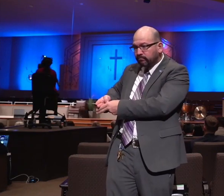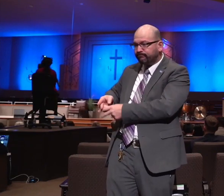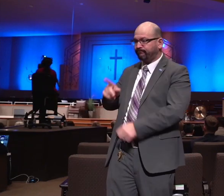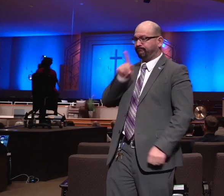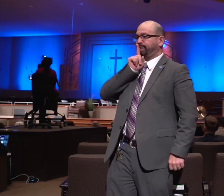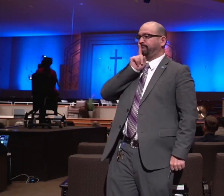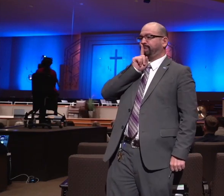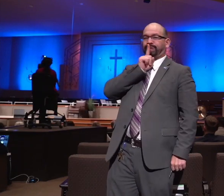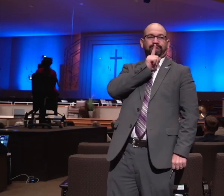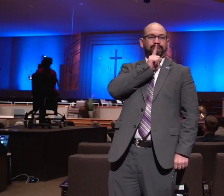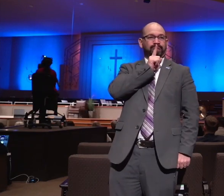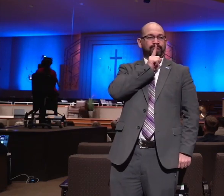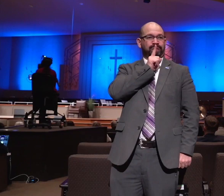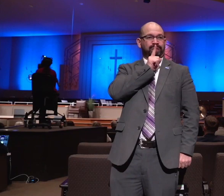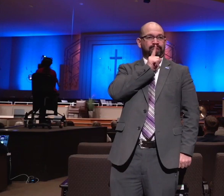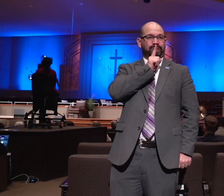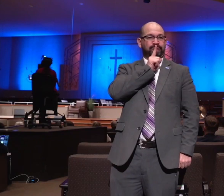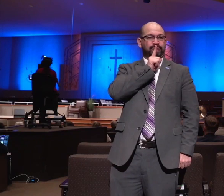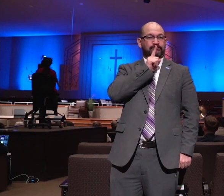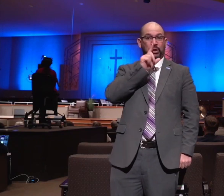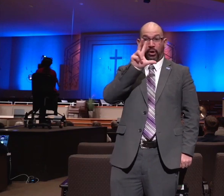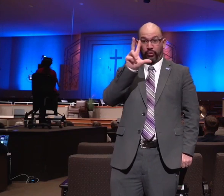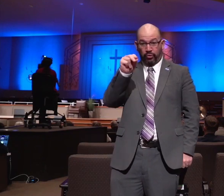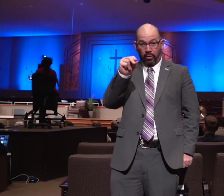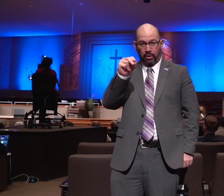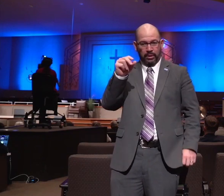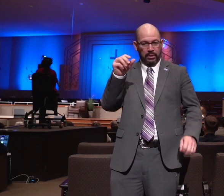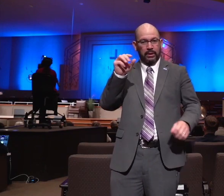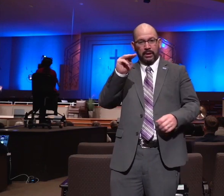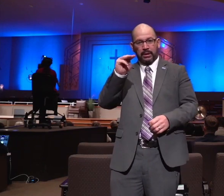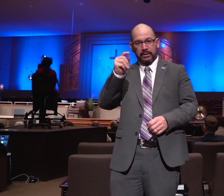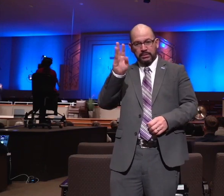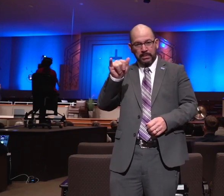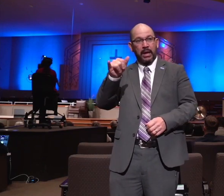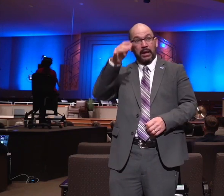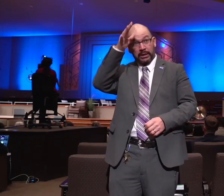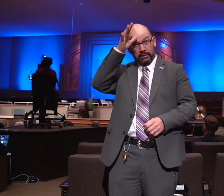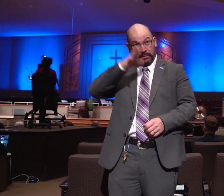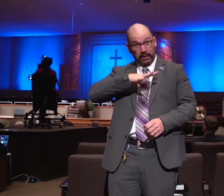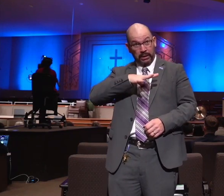distinguished there are 30 mighty men and the